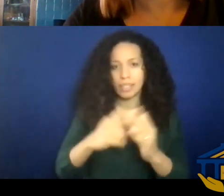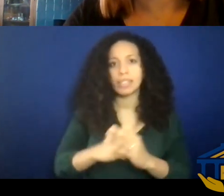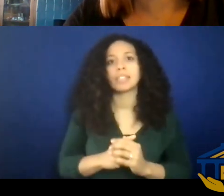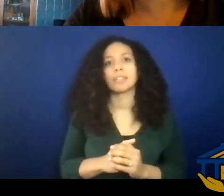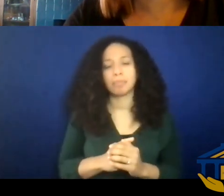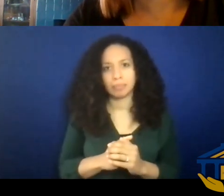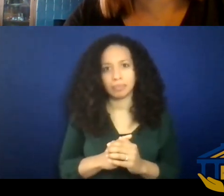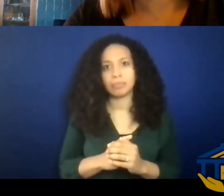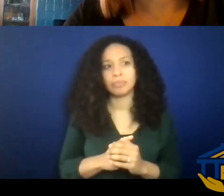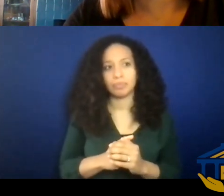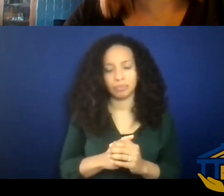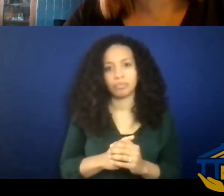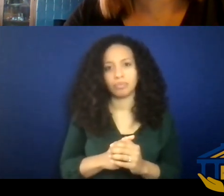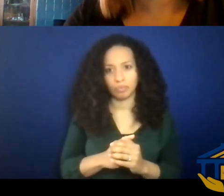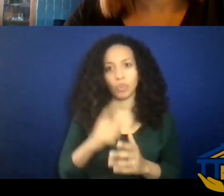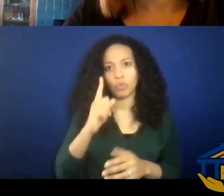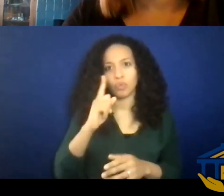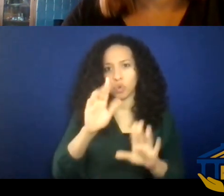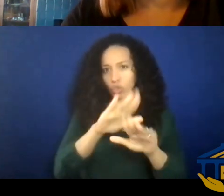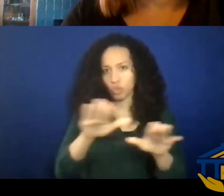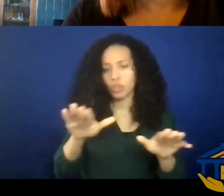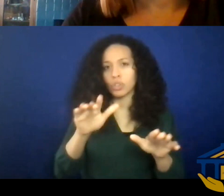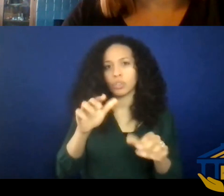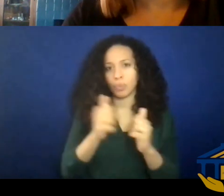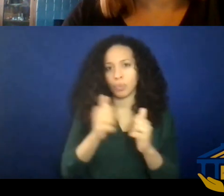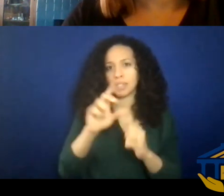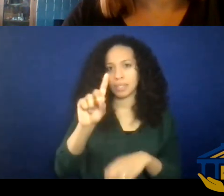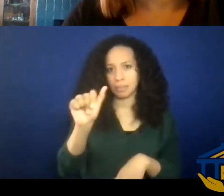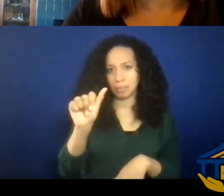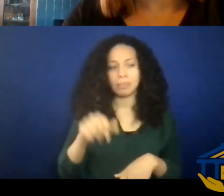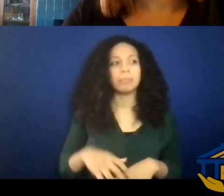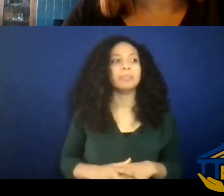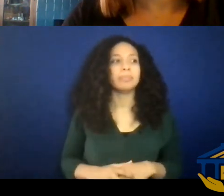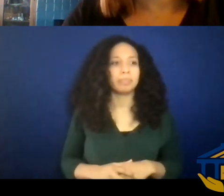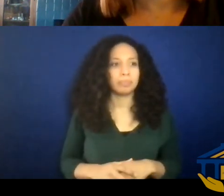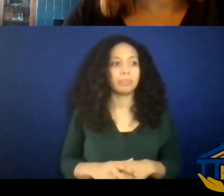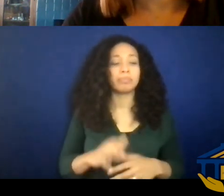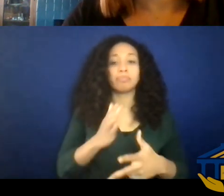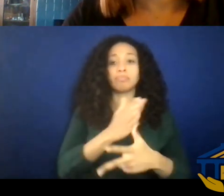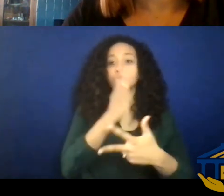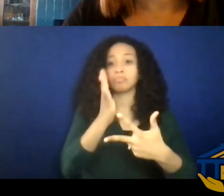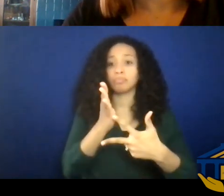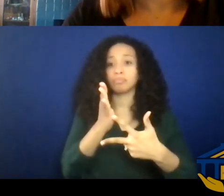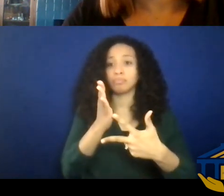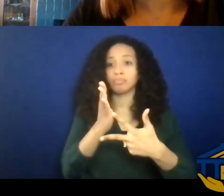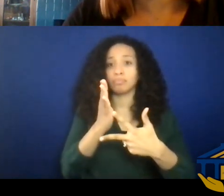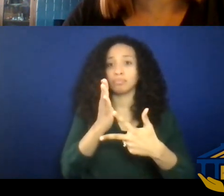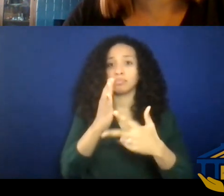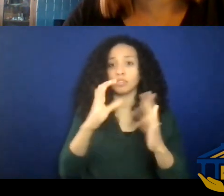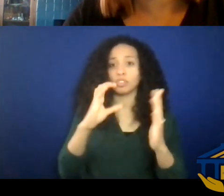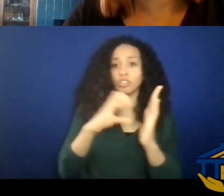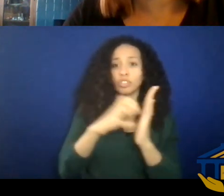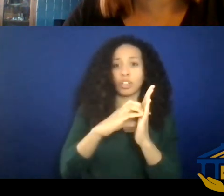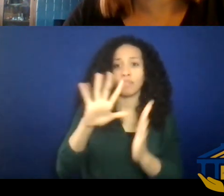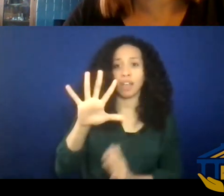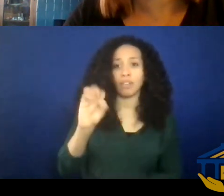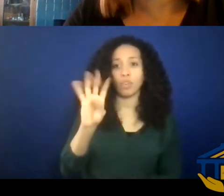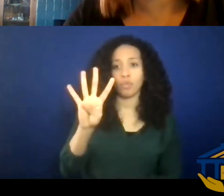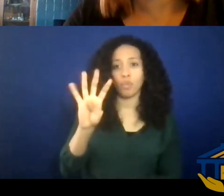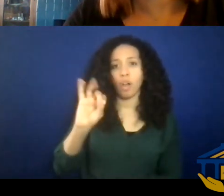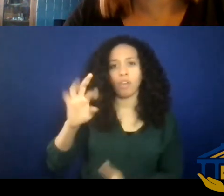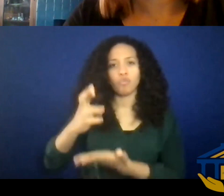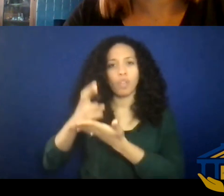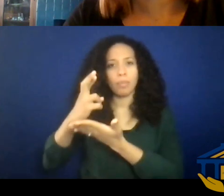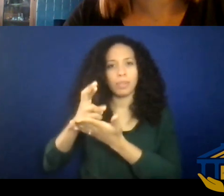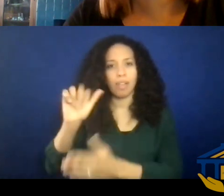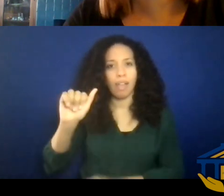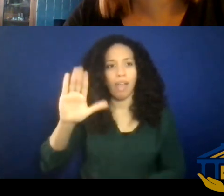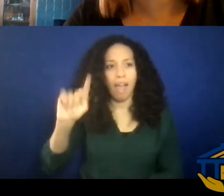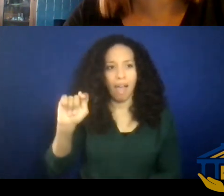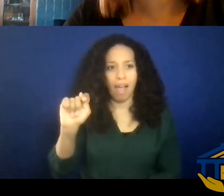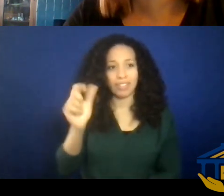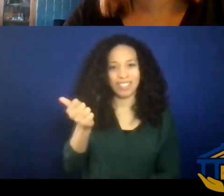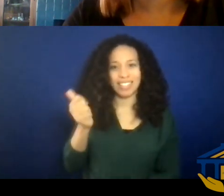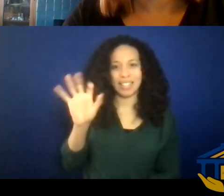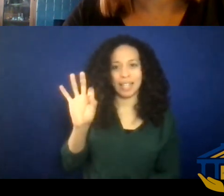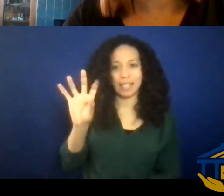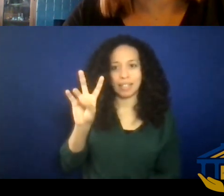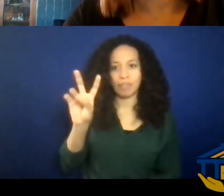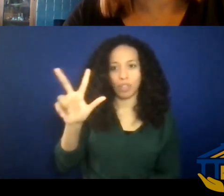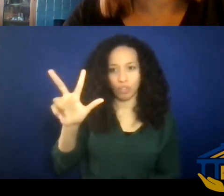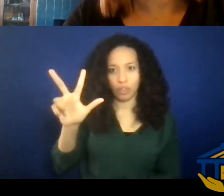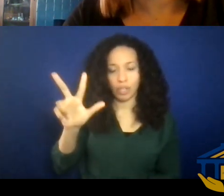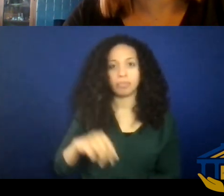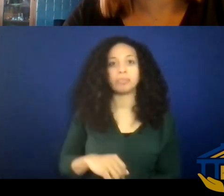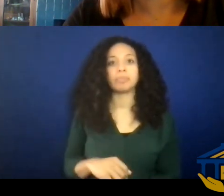kids with disabilities. The next is Section 504 of the Rehabilitation Act of 1973, and that is a law